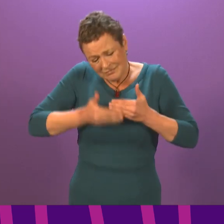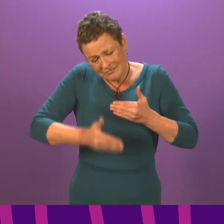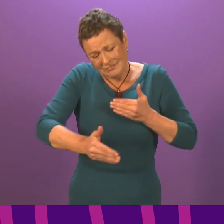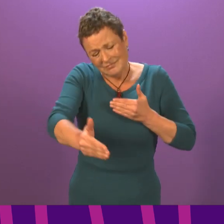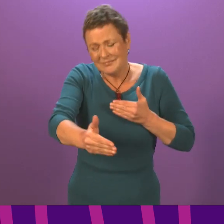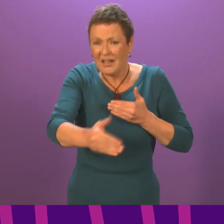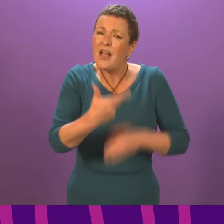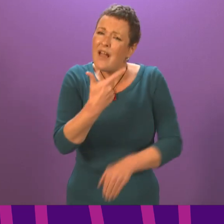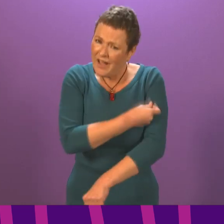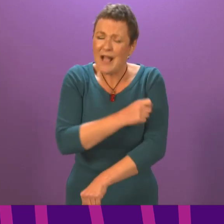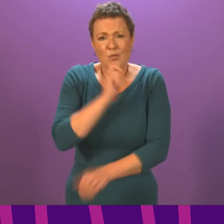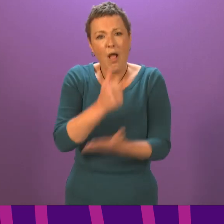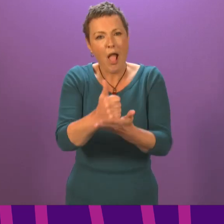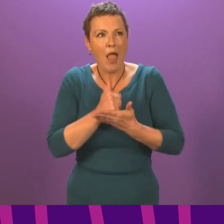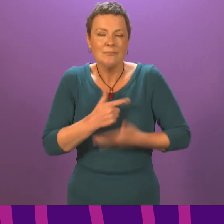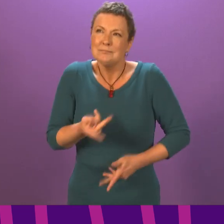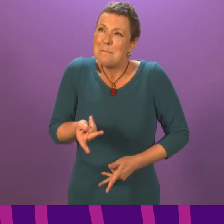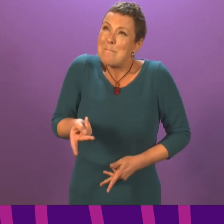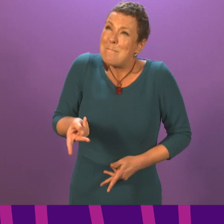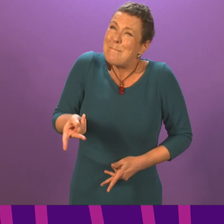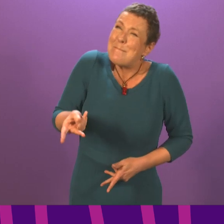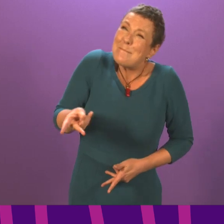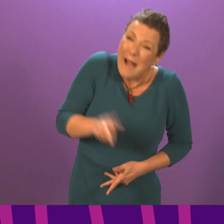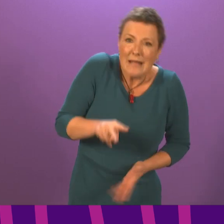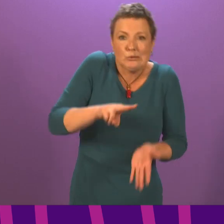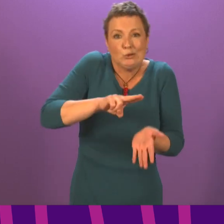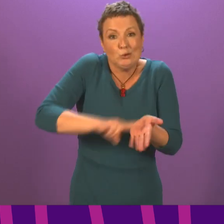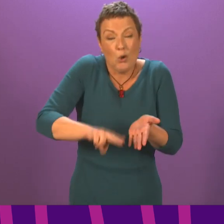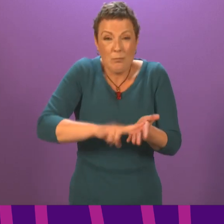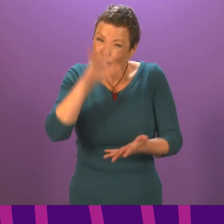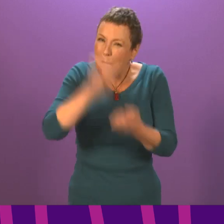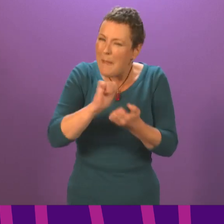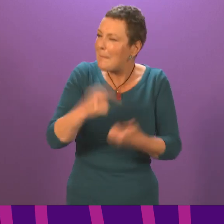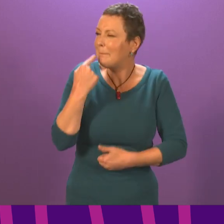greater level of normality. As we have reflected previously, there is light at the end of the